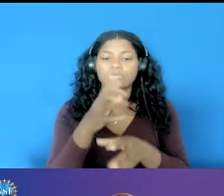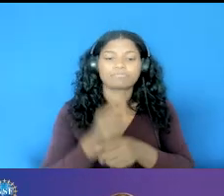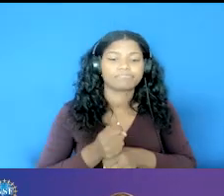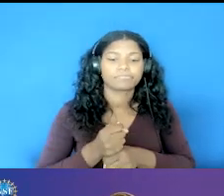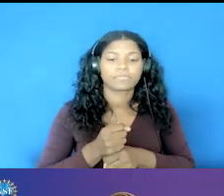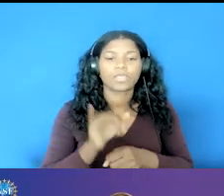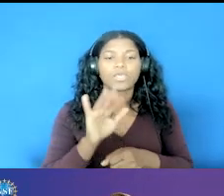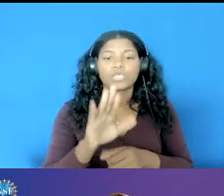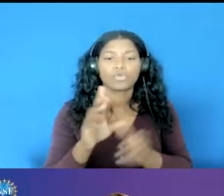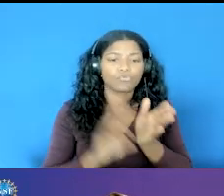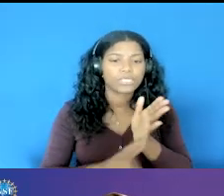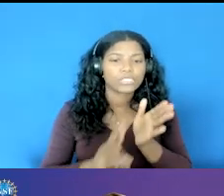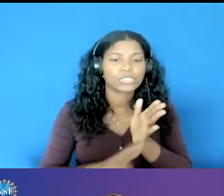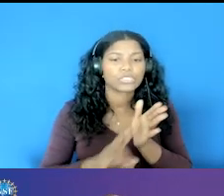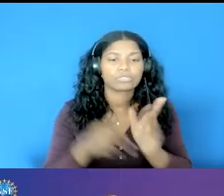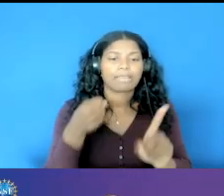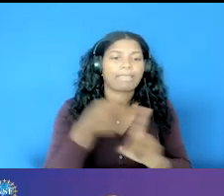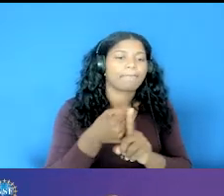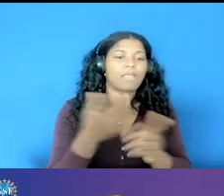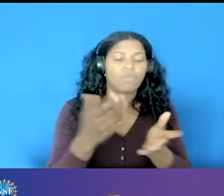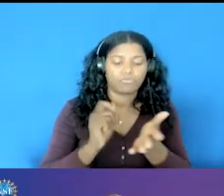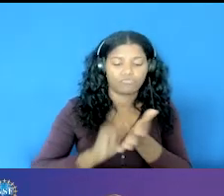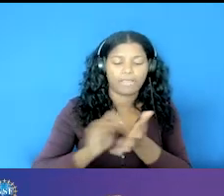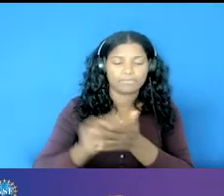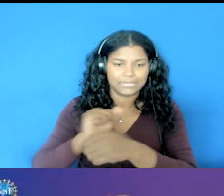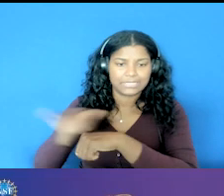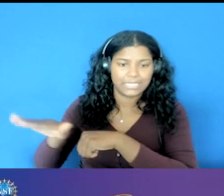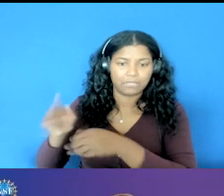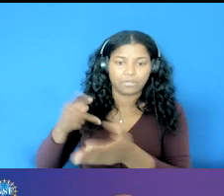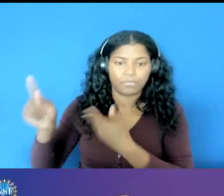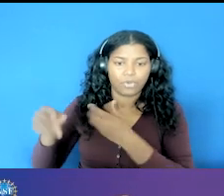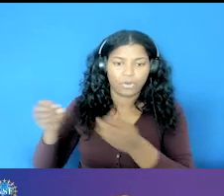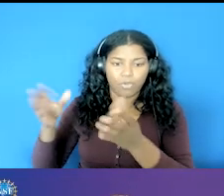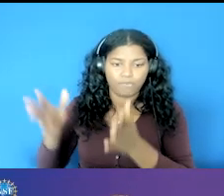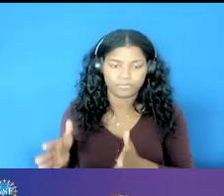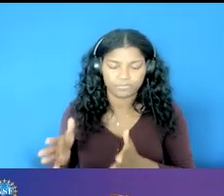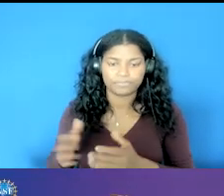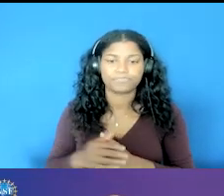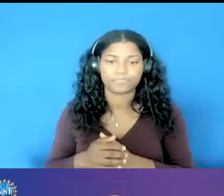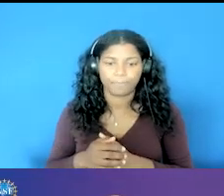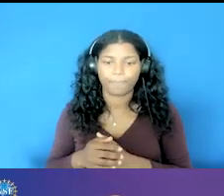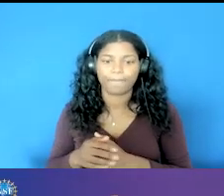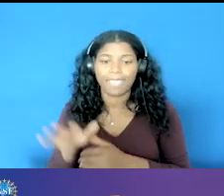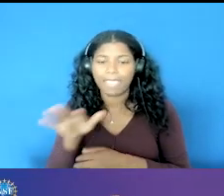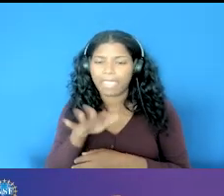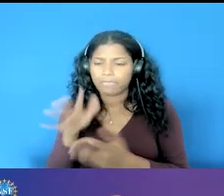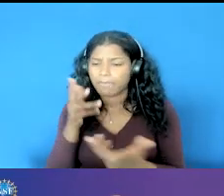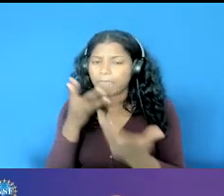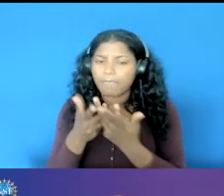and broader impacts to one of those program officers in the area that's most closely aligned to your research topic.